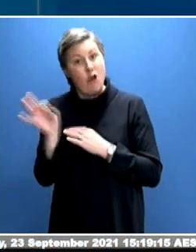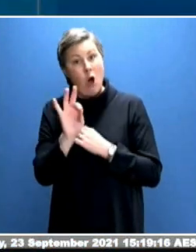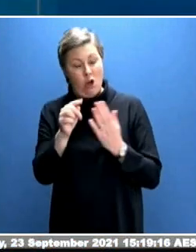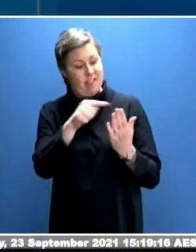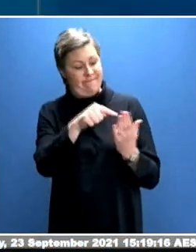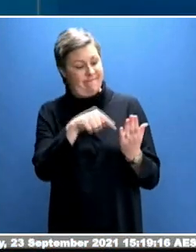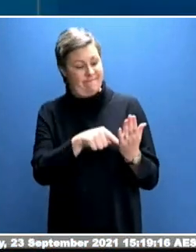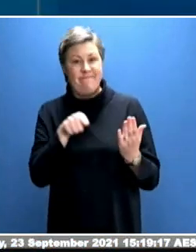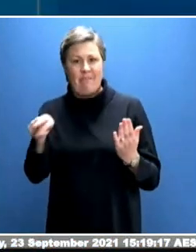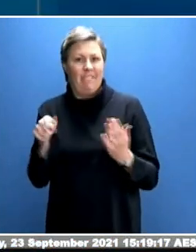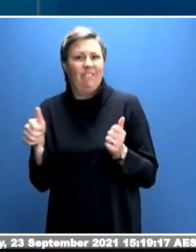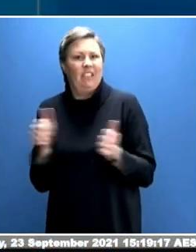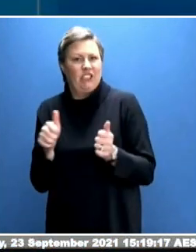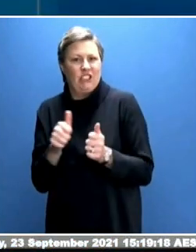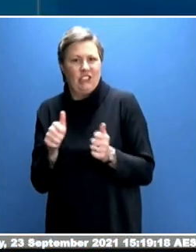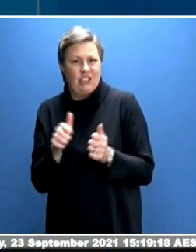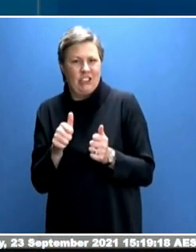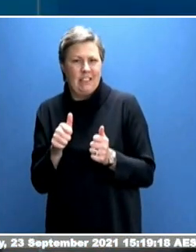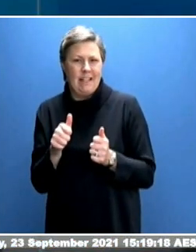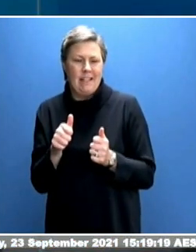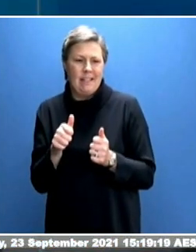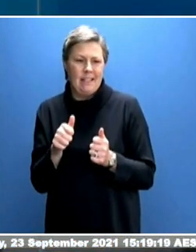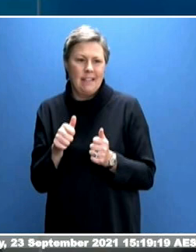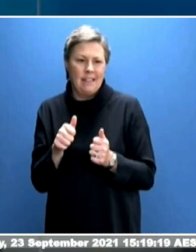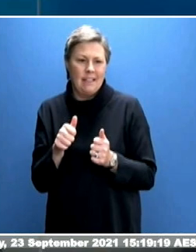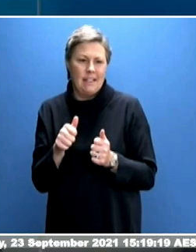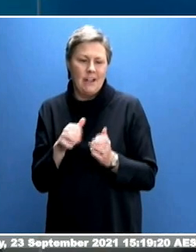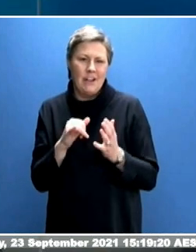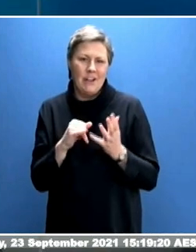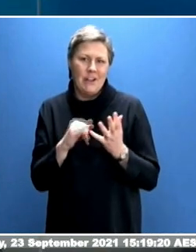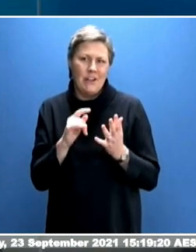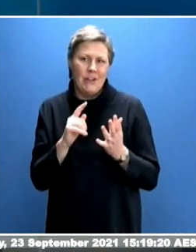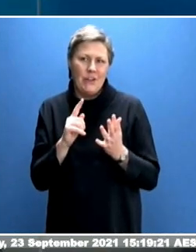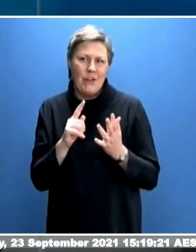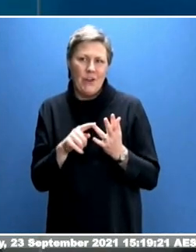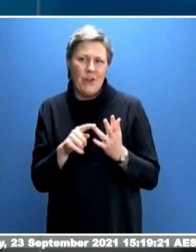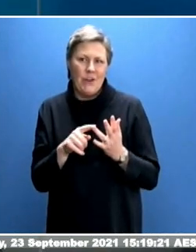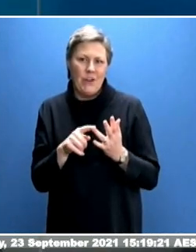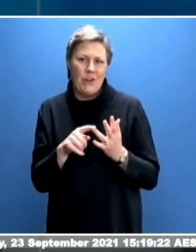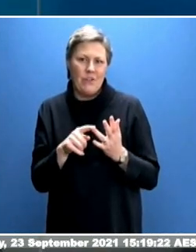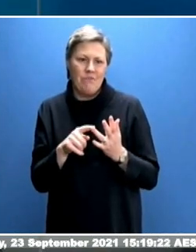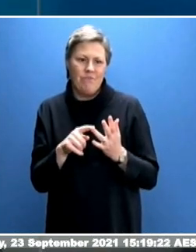However --- and I think it was raised at some length by Dr Thompson --- there